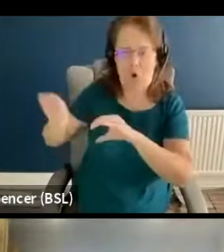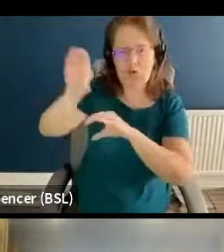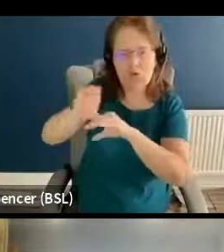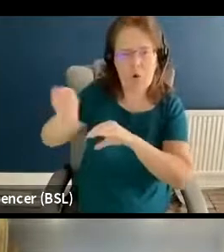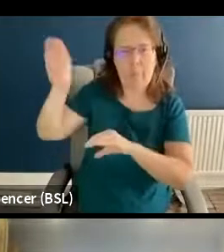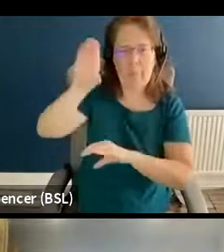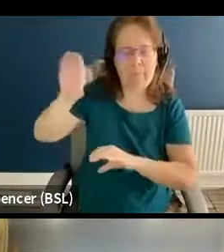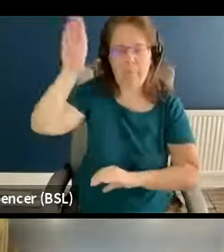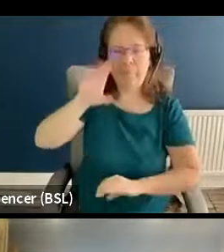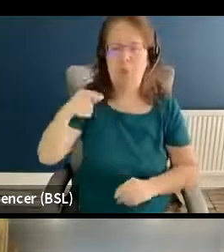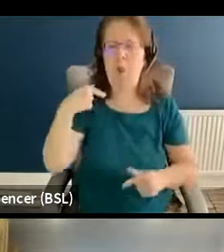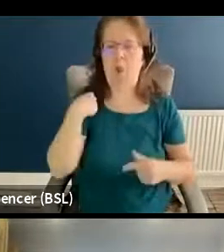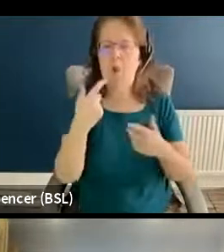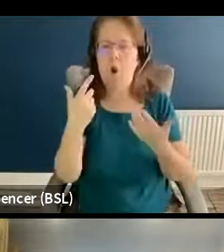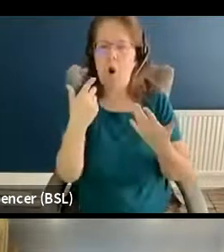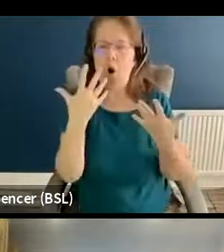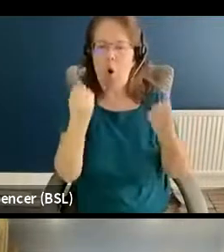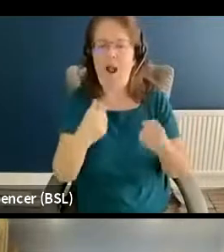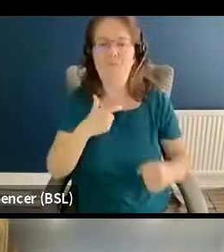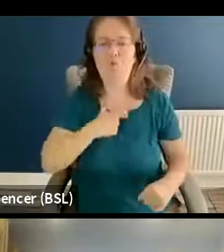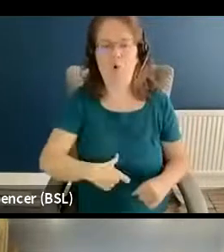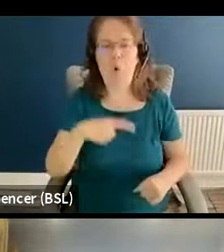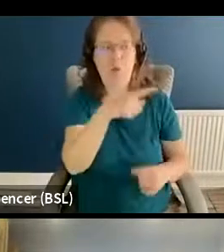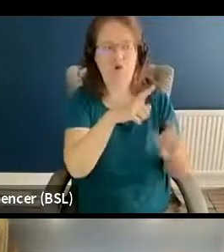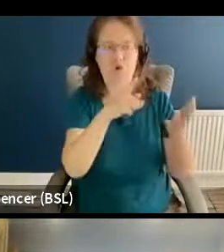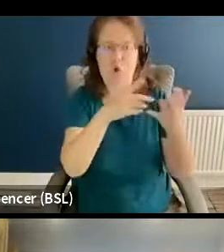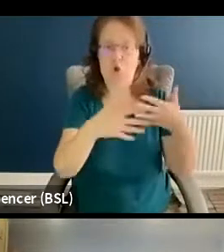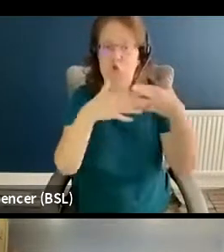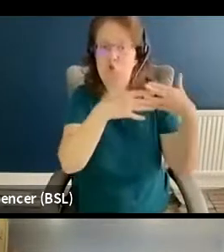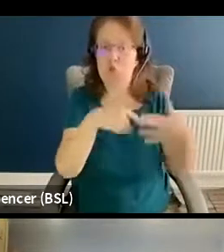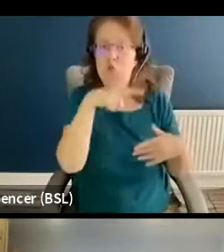roles that the US government's provided in the UK government have done some work in this as